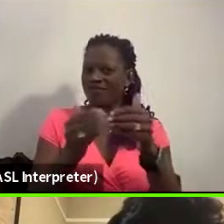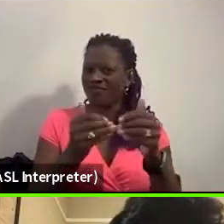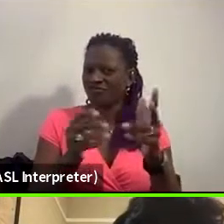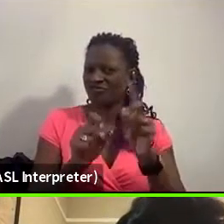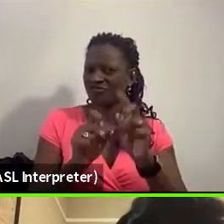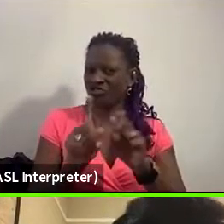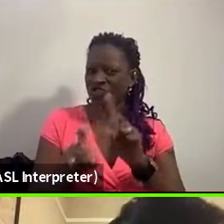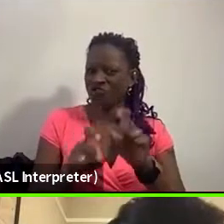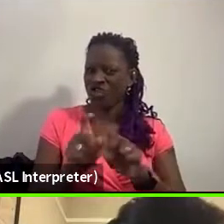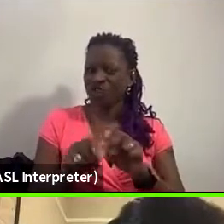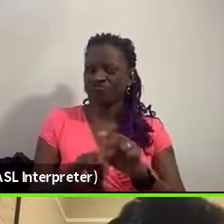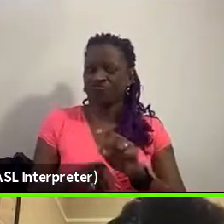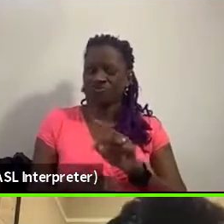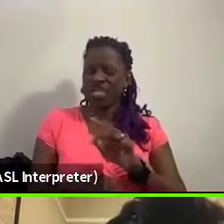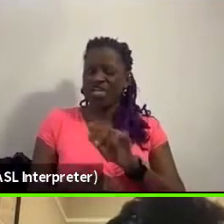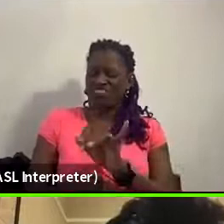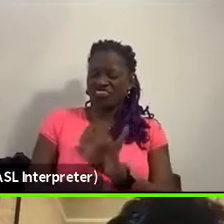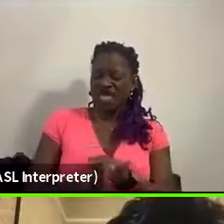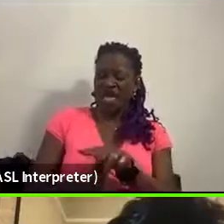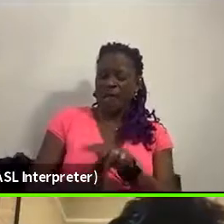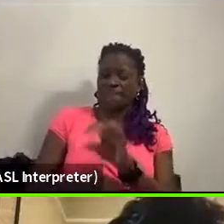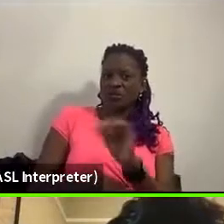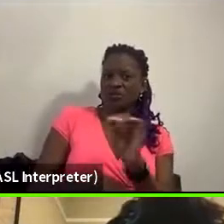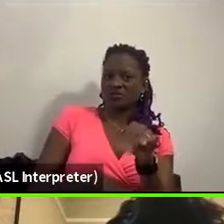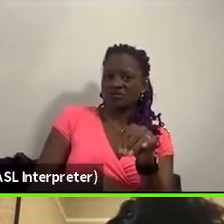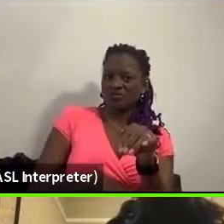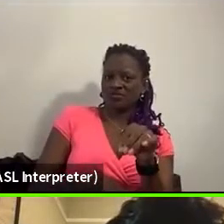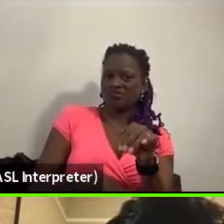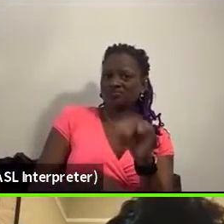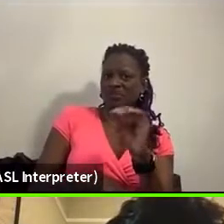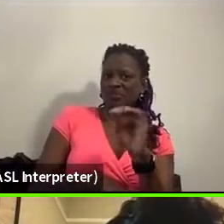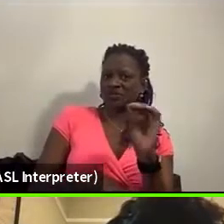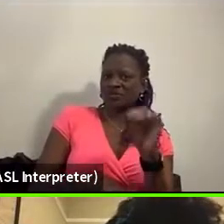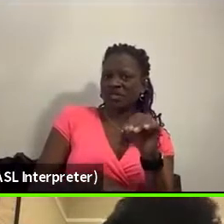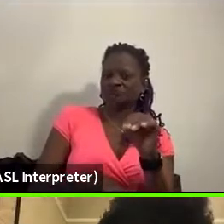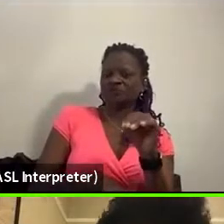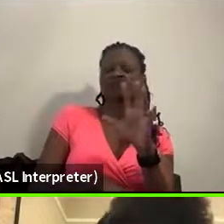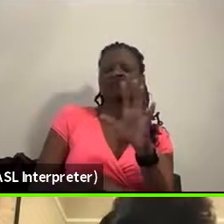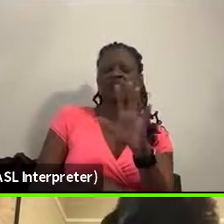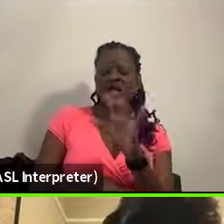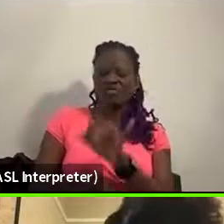that percentage that you're referring to is like the folks who said definitively,